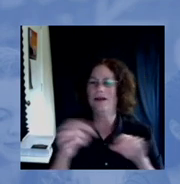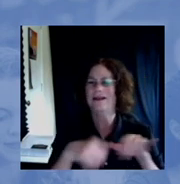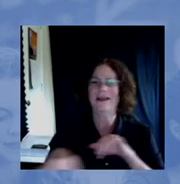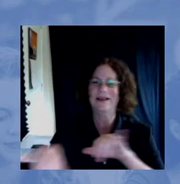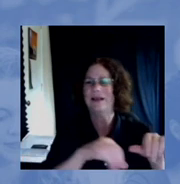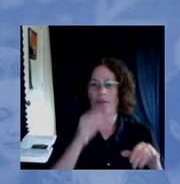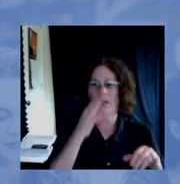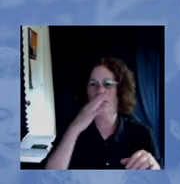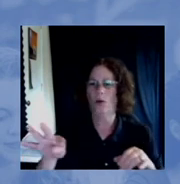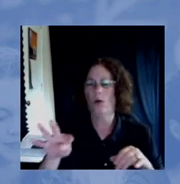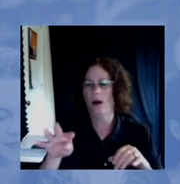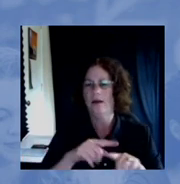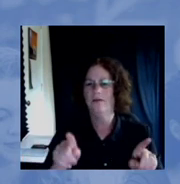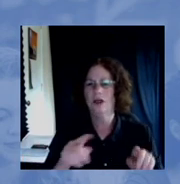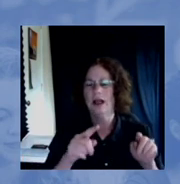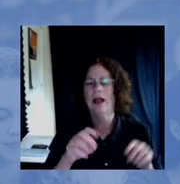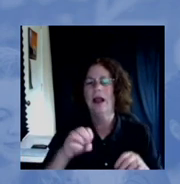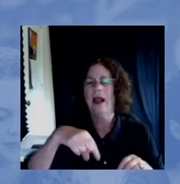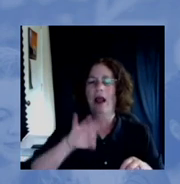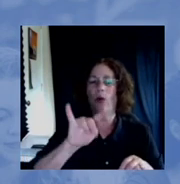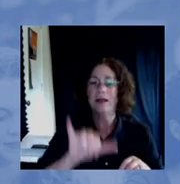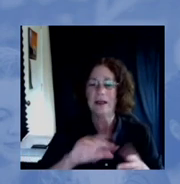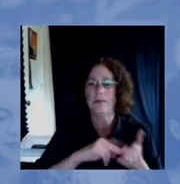EQUITY IS ABOUT RESPOND TOOK THE NEEDS AND ACKNOWLEDGING THE DIFFERENCES.